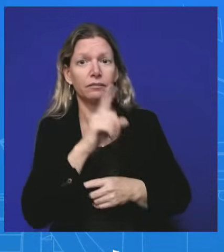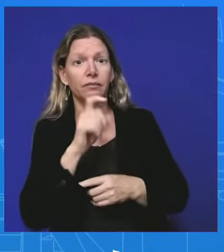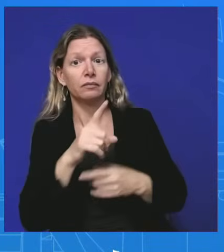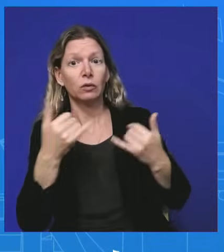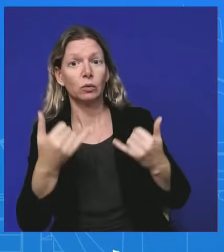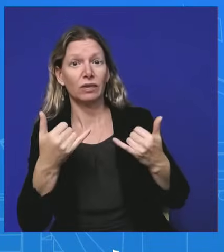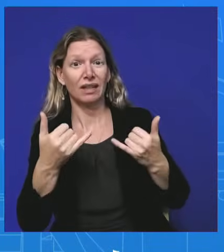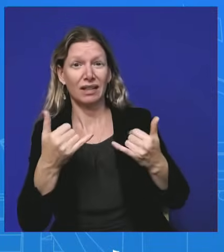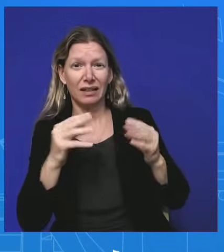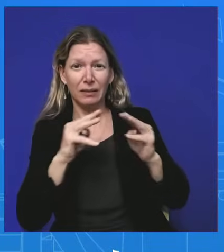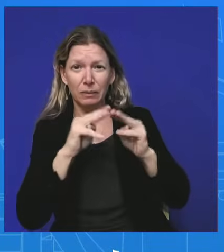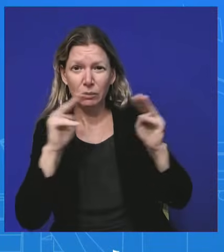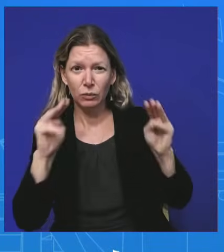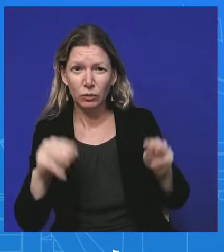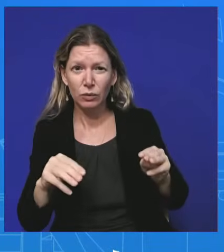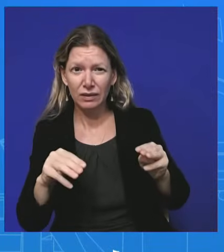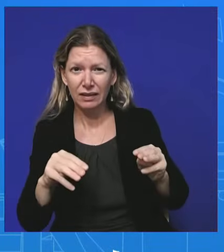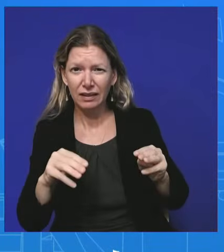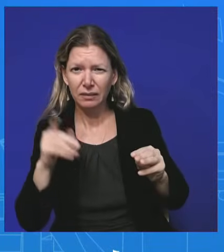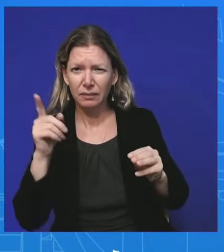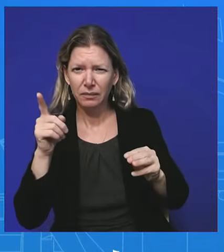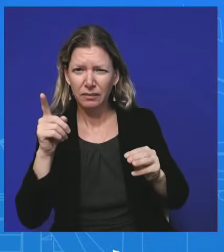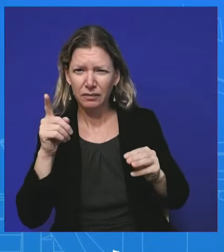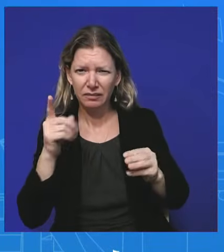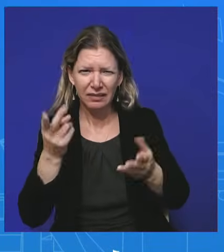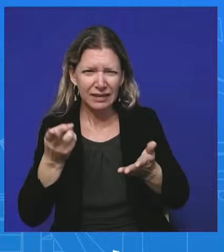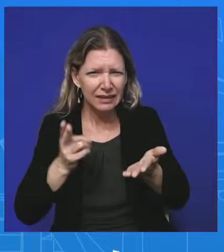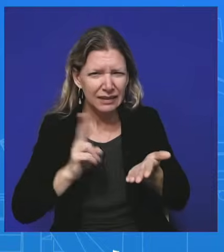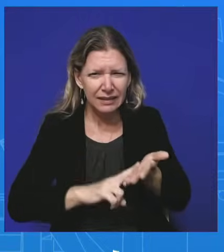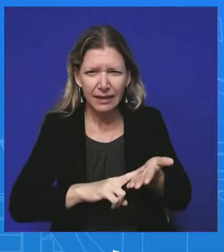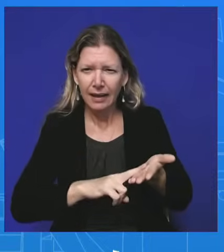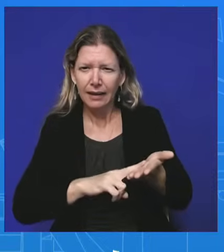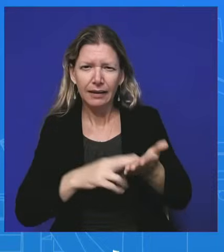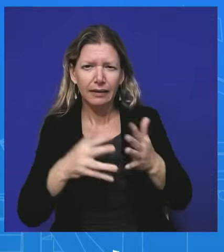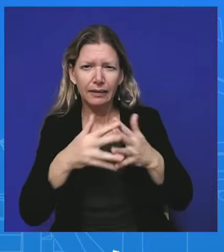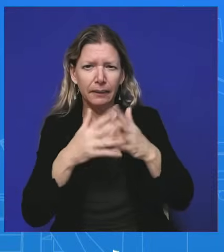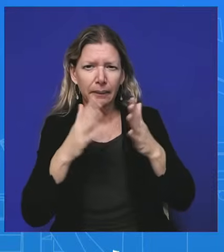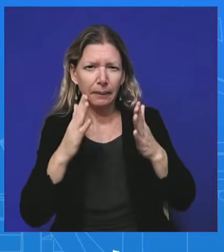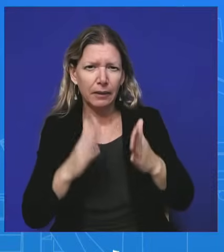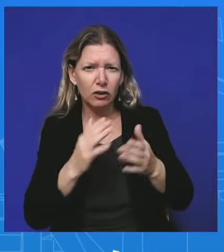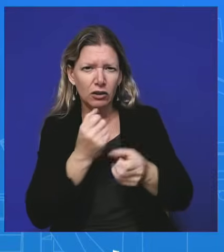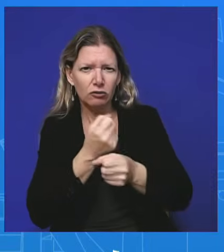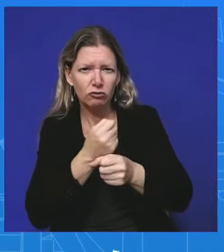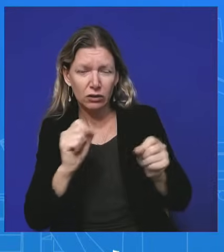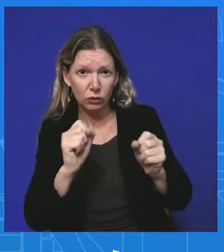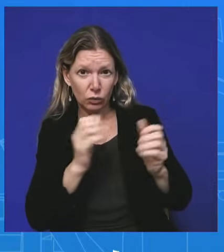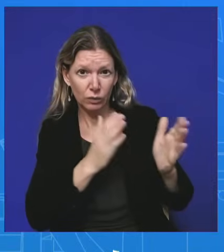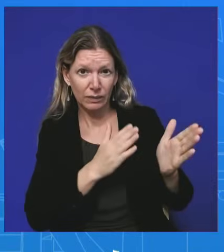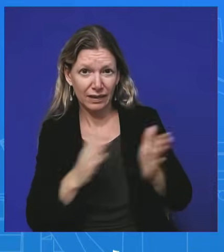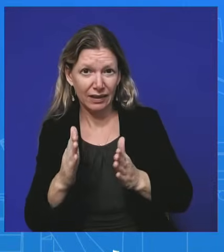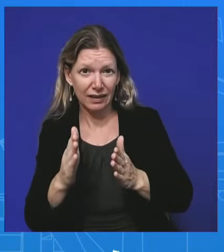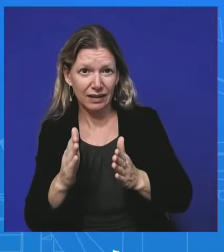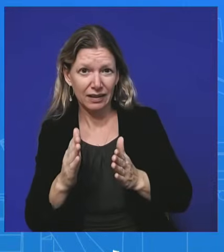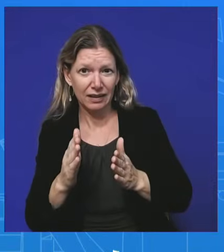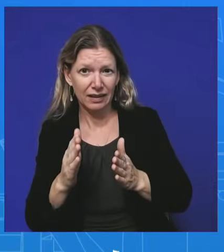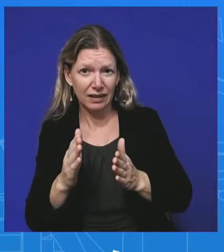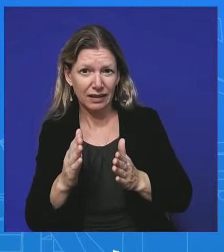And I want to be political for a second, because we're having problems -- not one Republican voted for it -- not one." What -- what did he mean by "problems"?